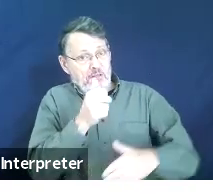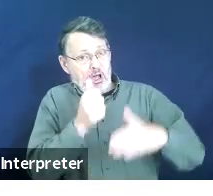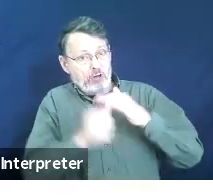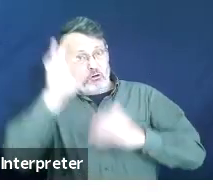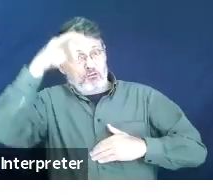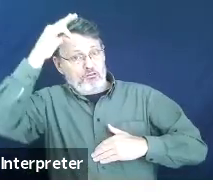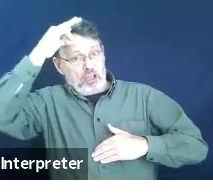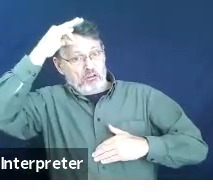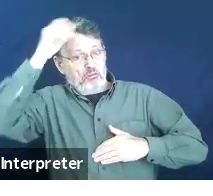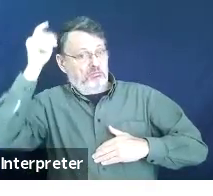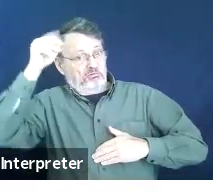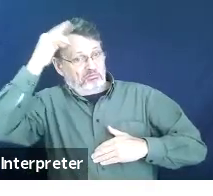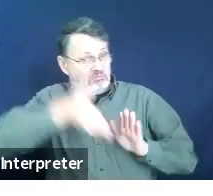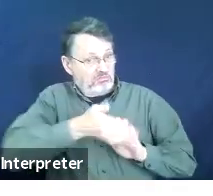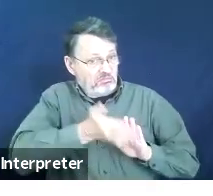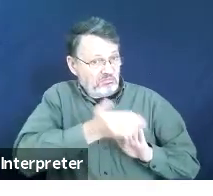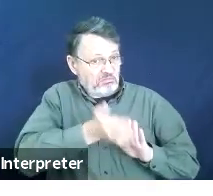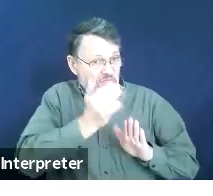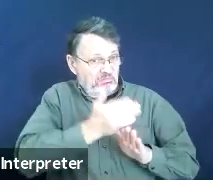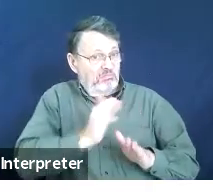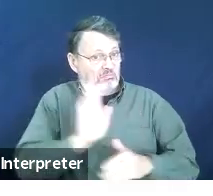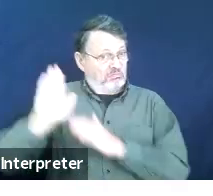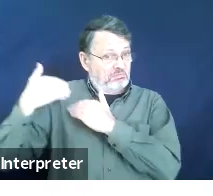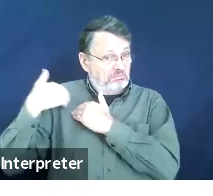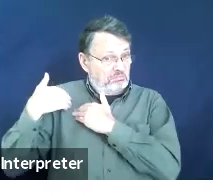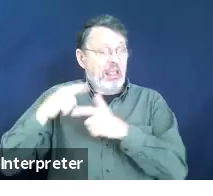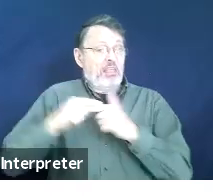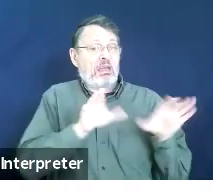federal way, then the responsibility can be transferred to the state. Because that